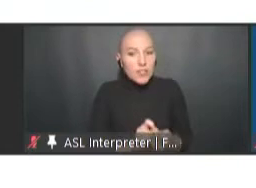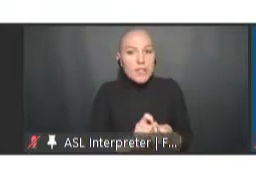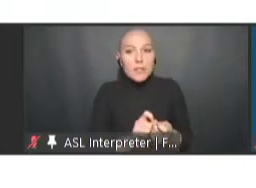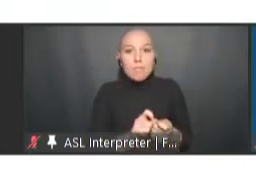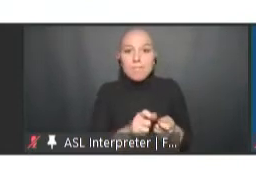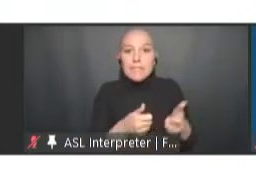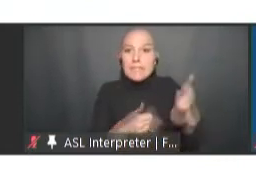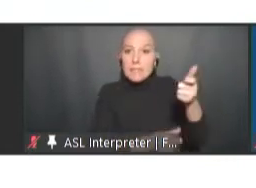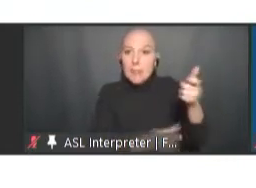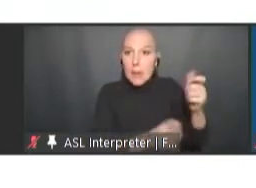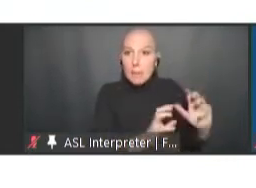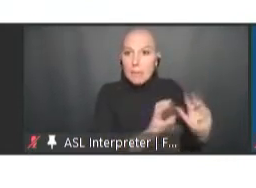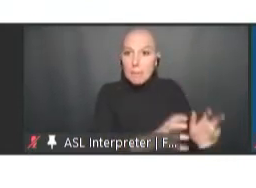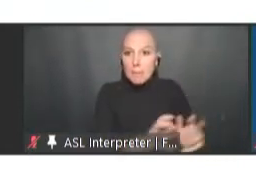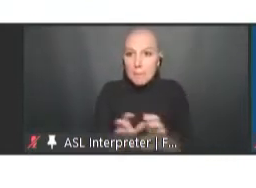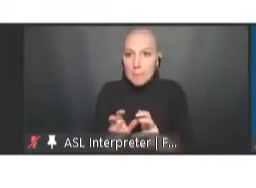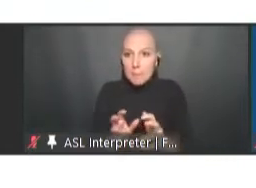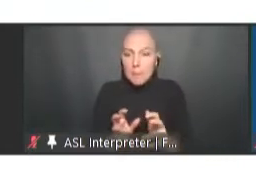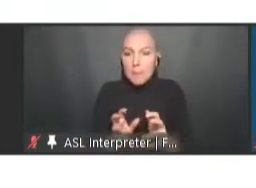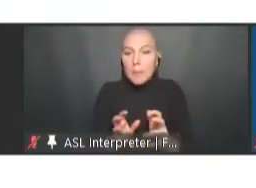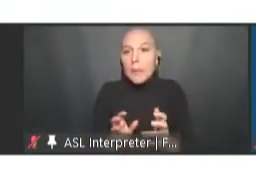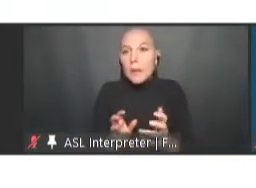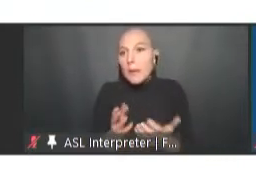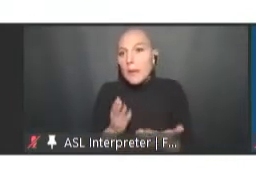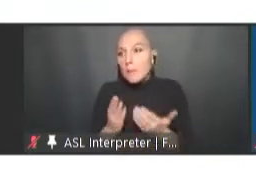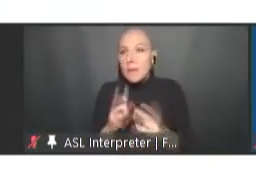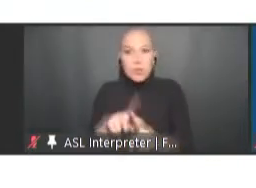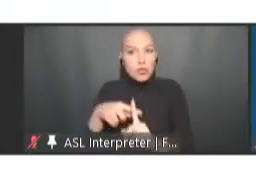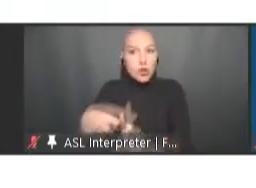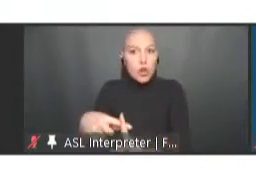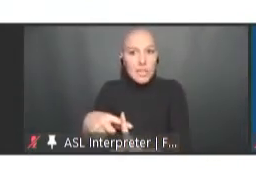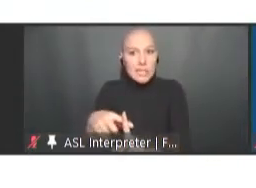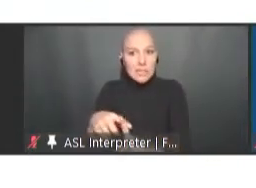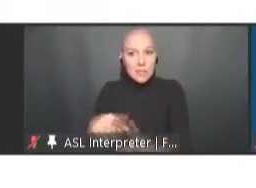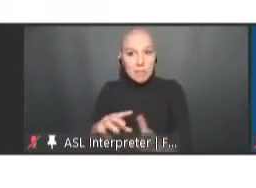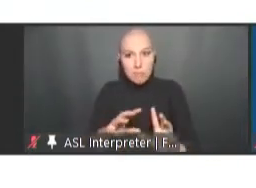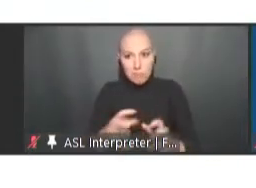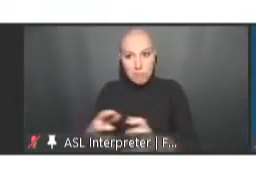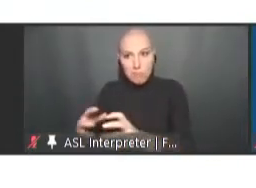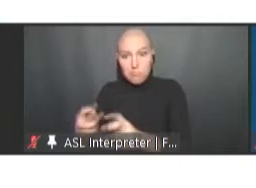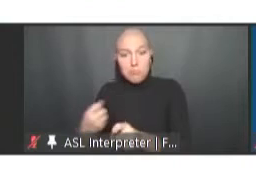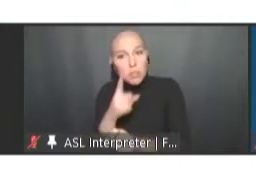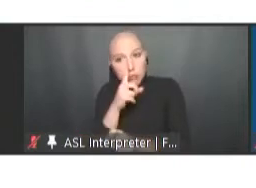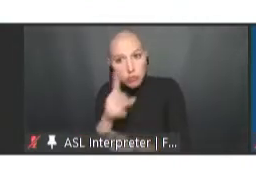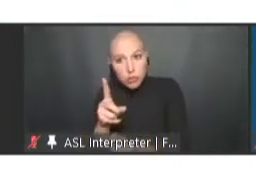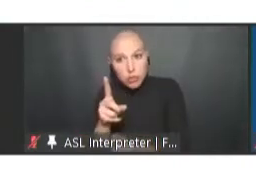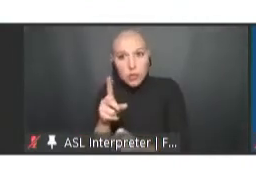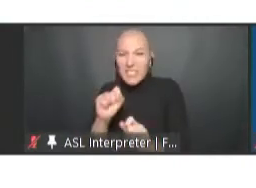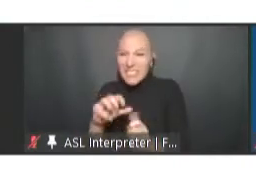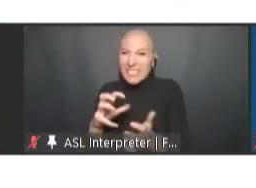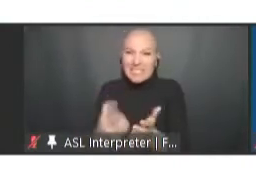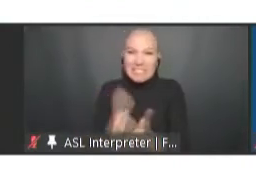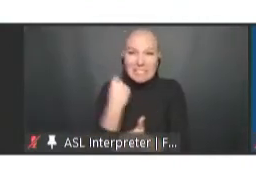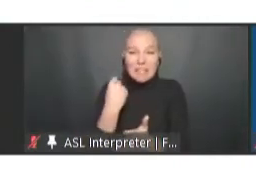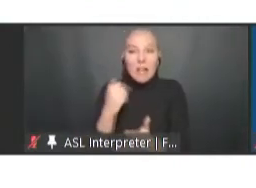maybe targeting those groups and making sure that we can maximize vaccine rates in them will have a